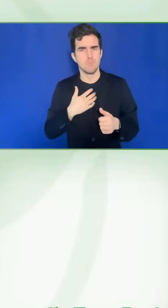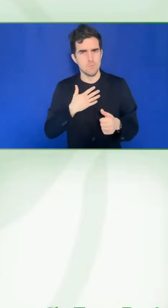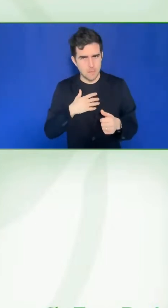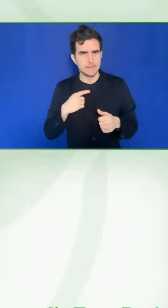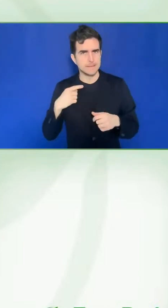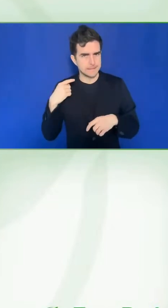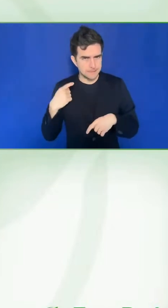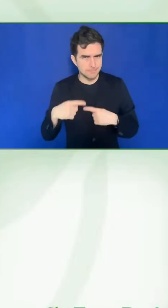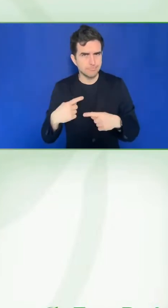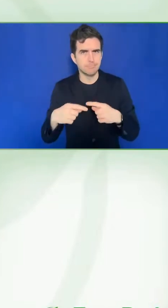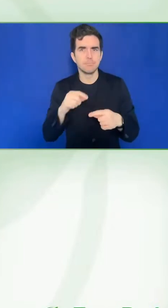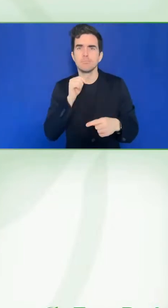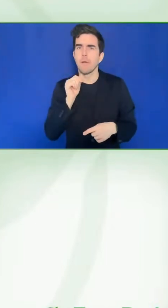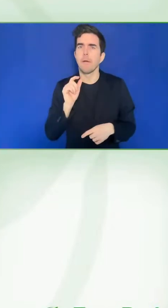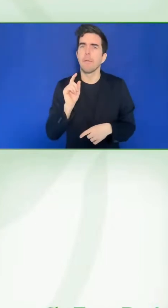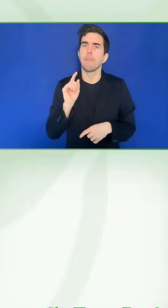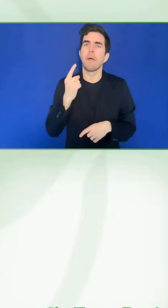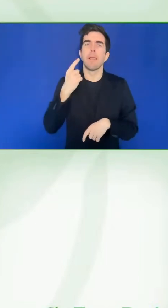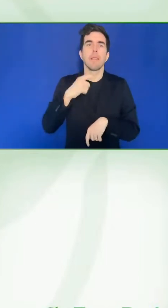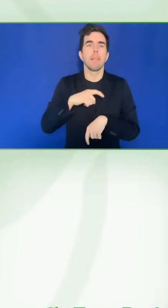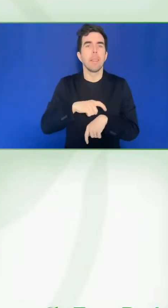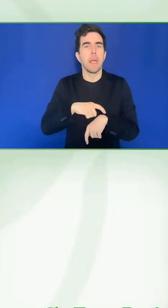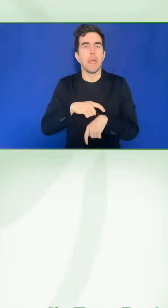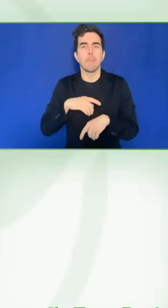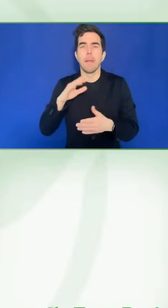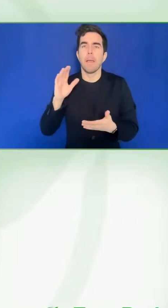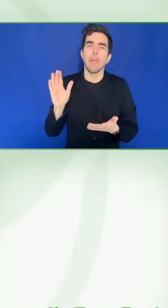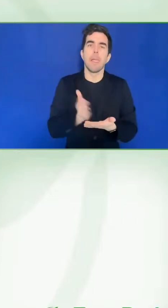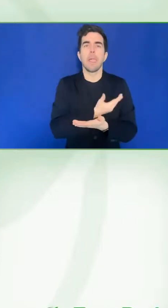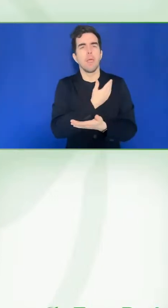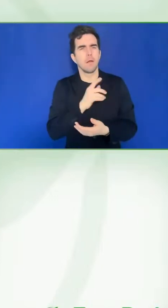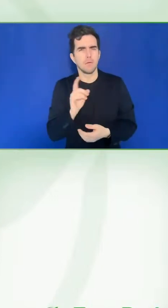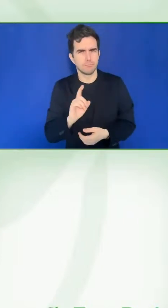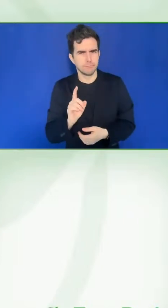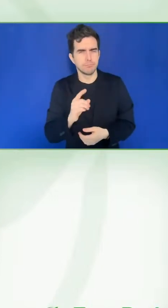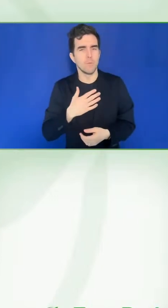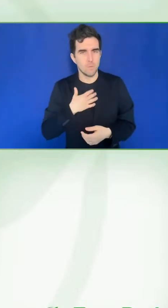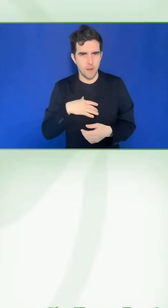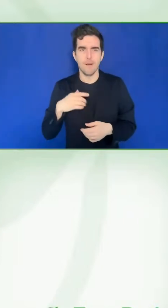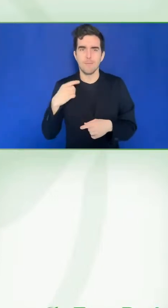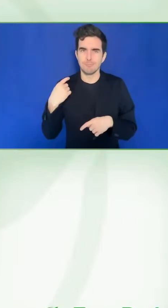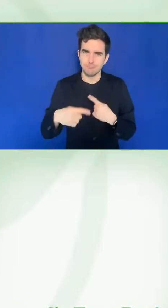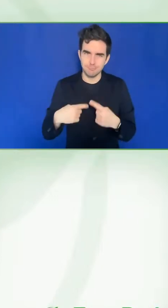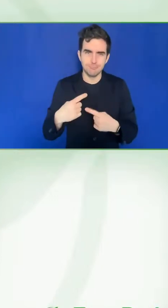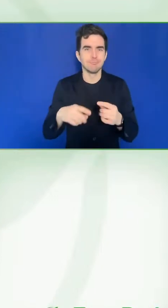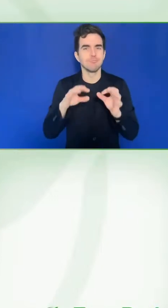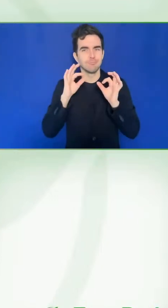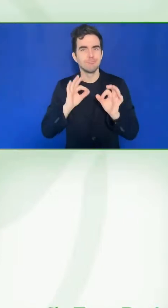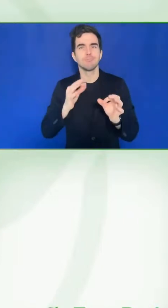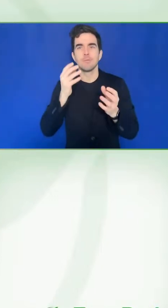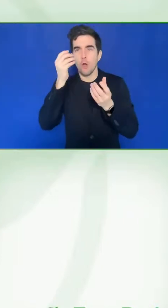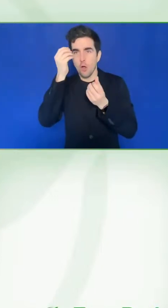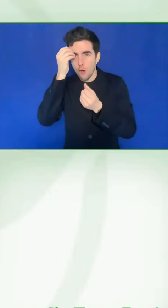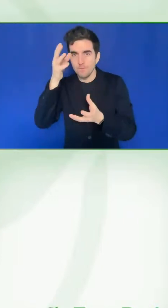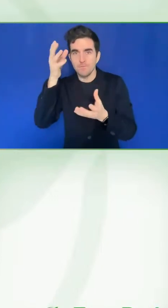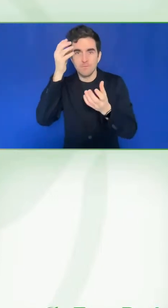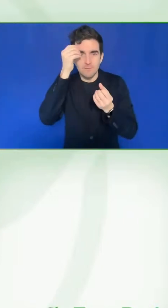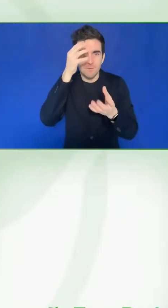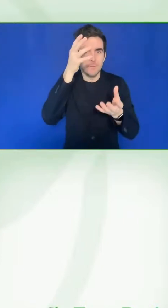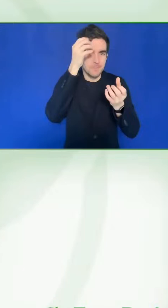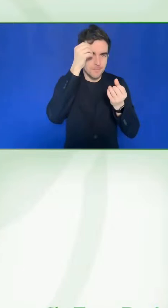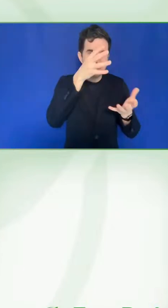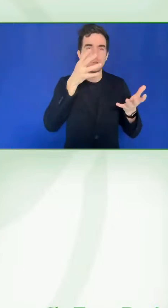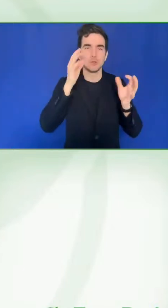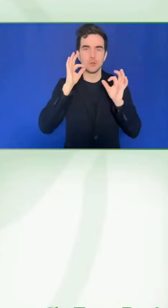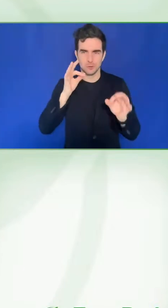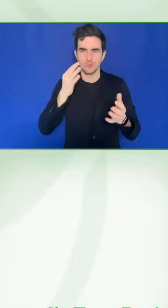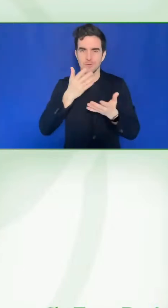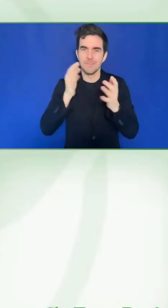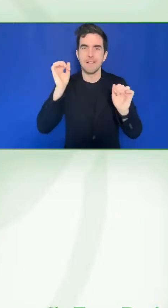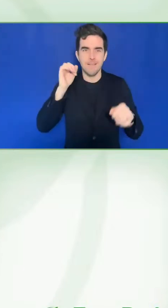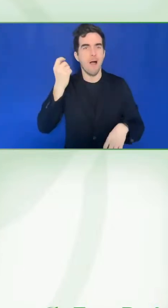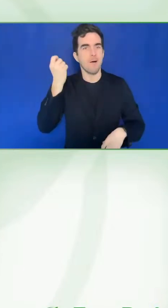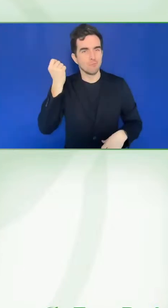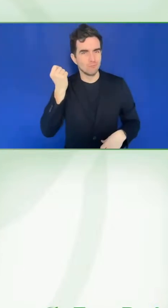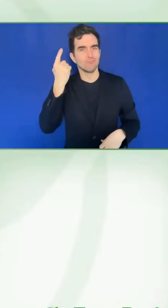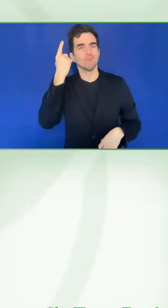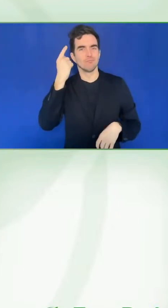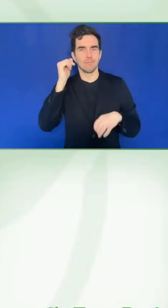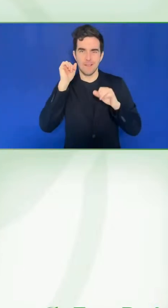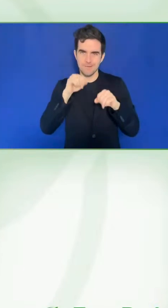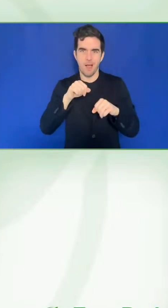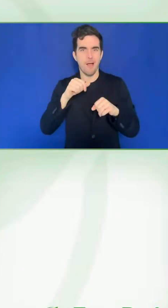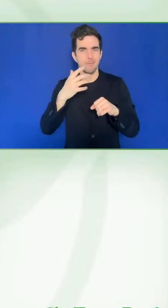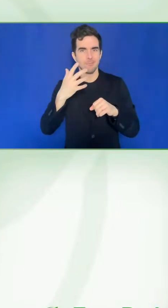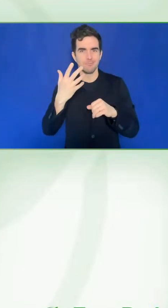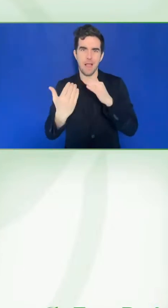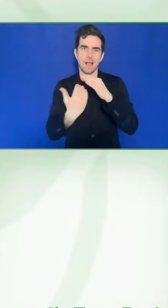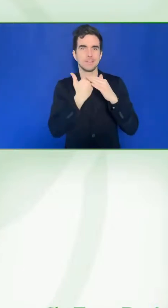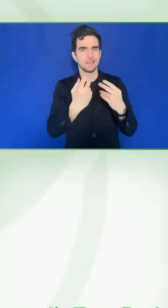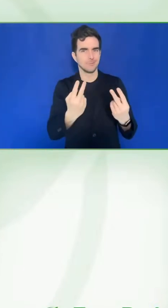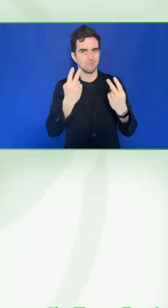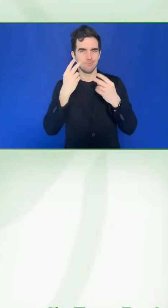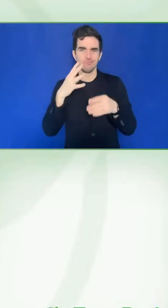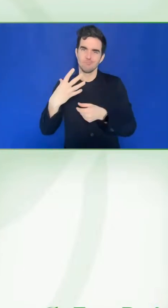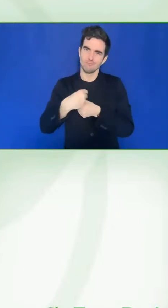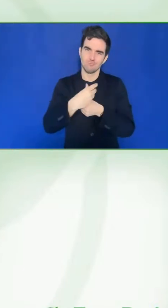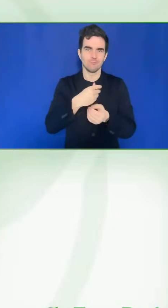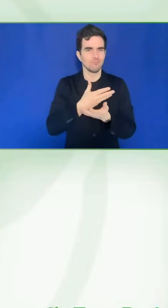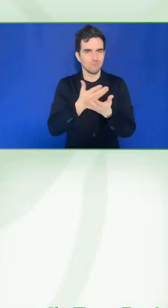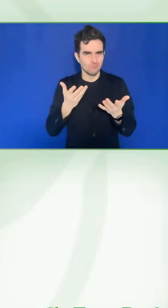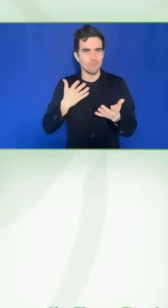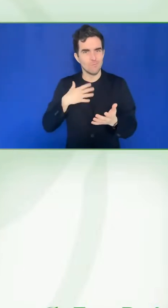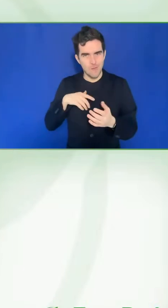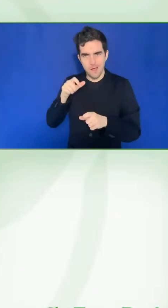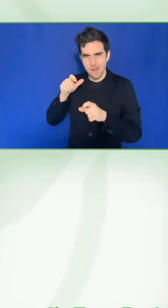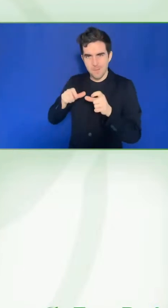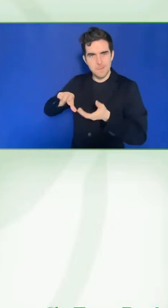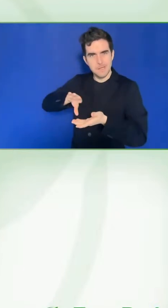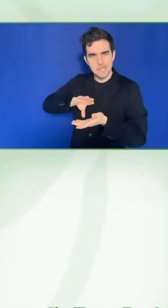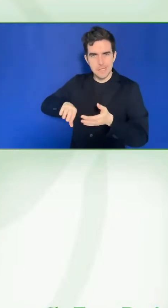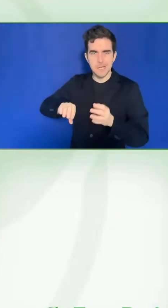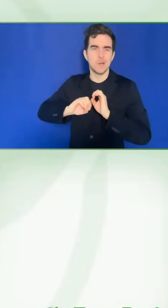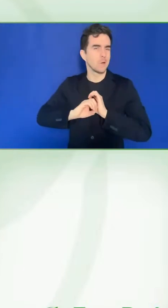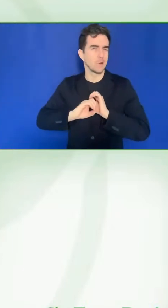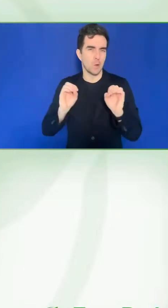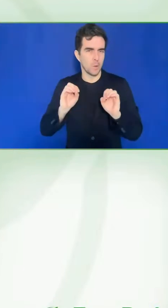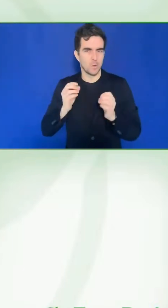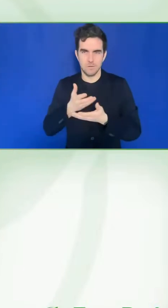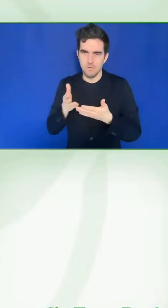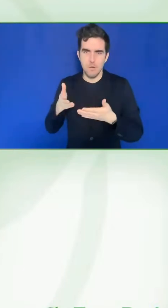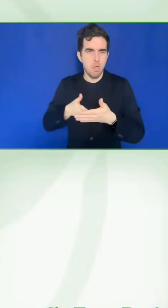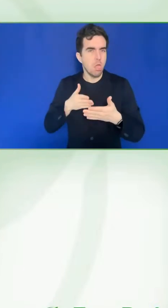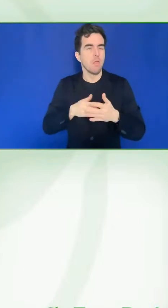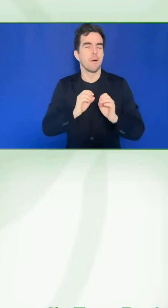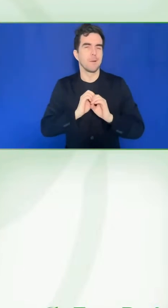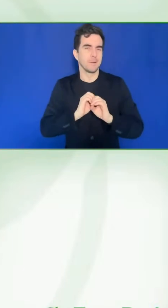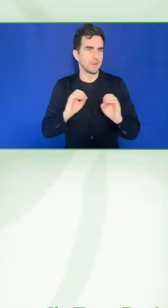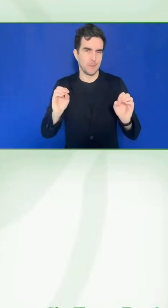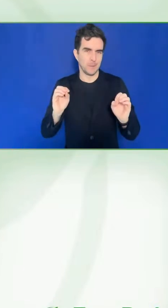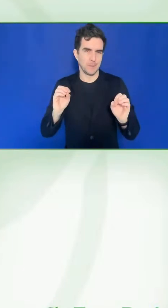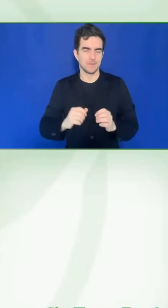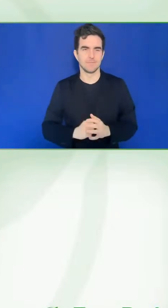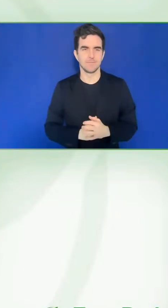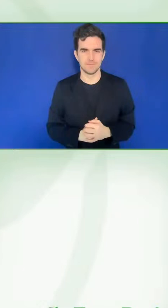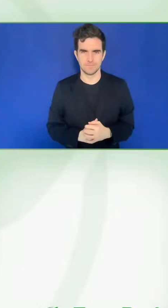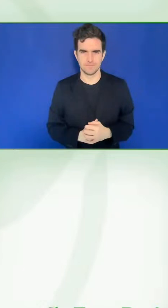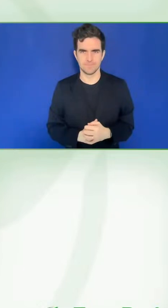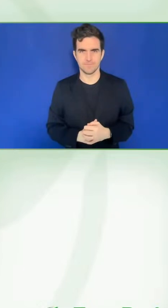This program convenes outstanding midcareer leaders from these two countries, that are